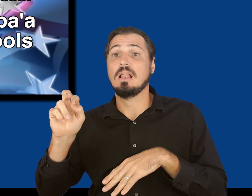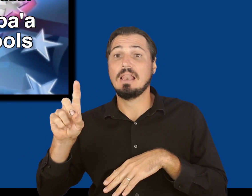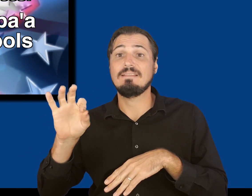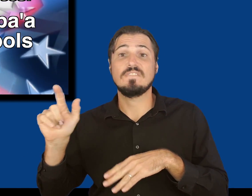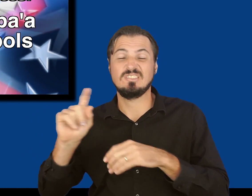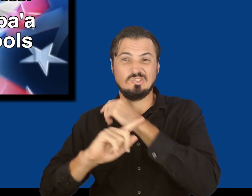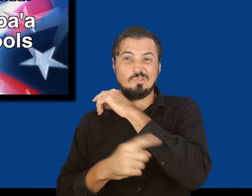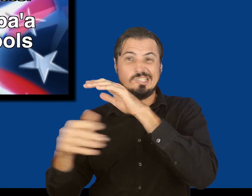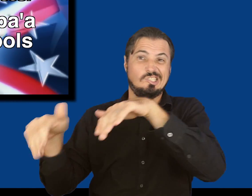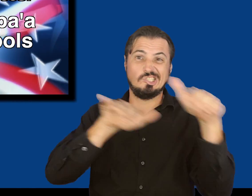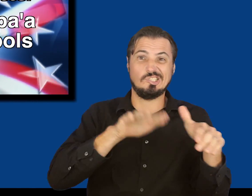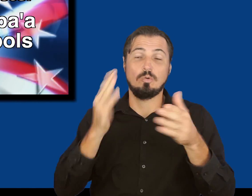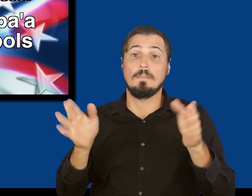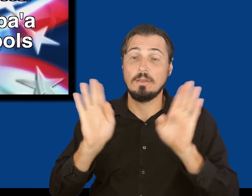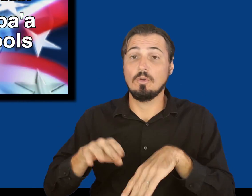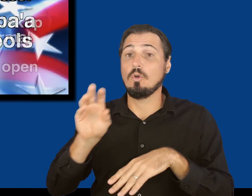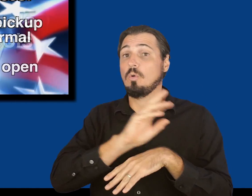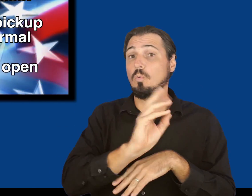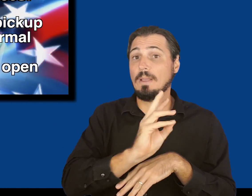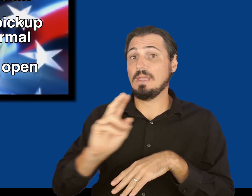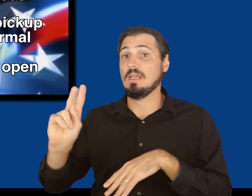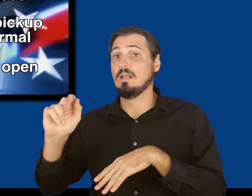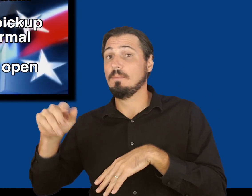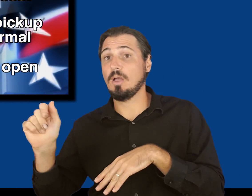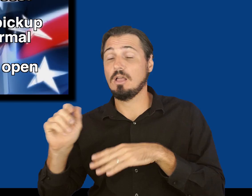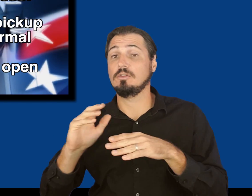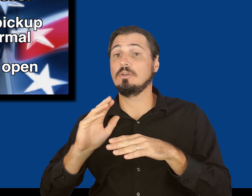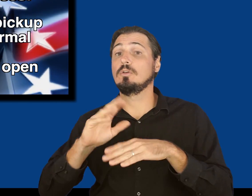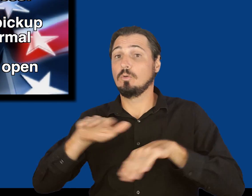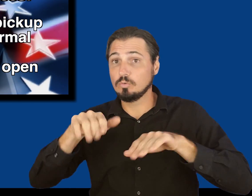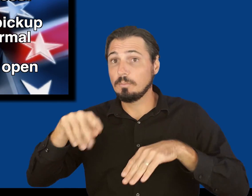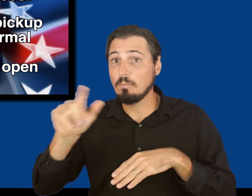Kapa’a swimming pools will also be closed some services will remain open